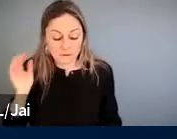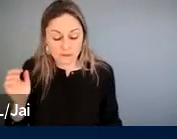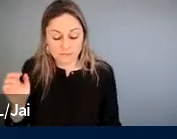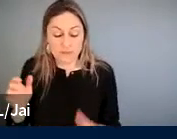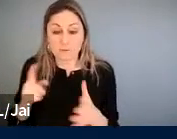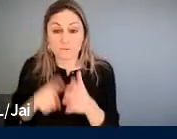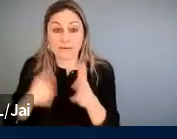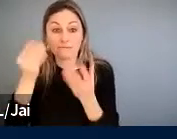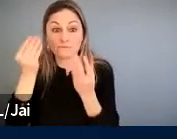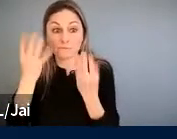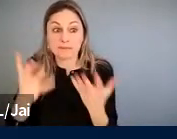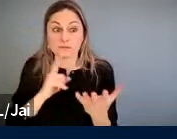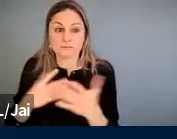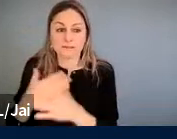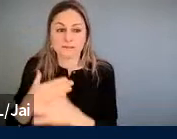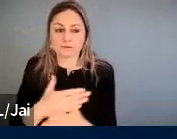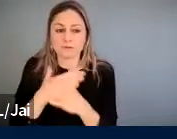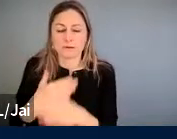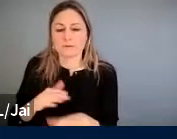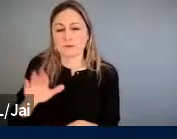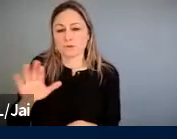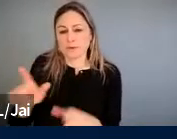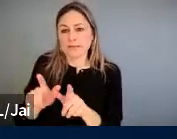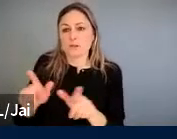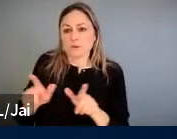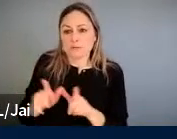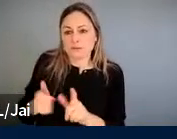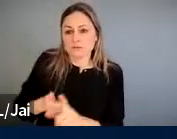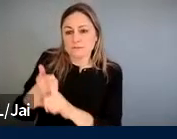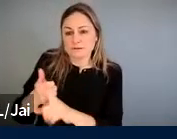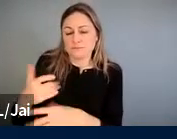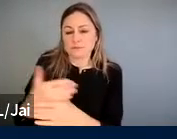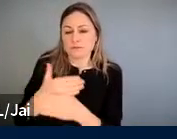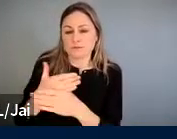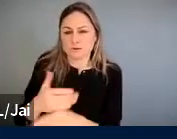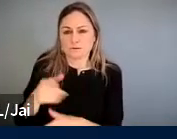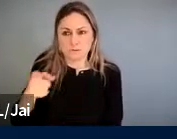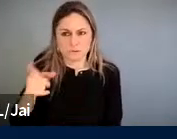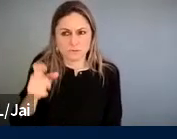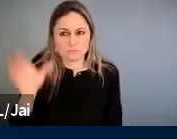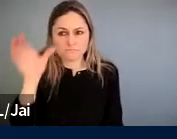shared and your location being shared? You should seek out and understand how